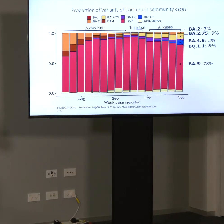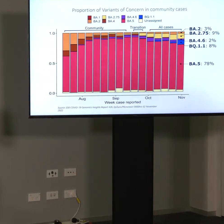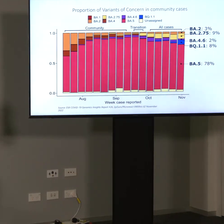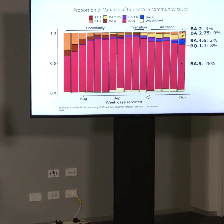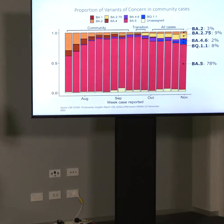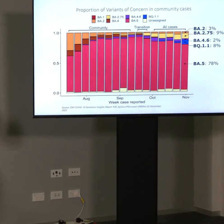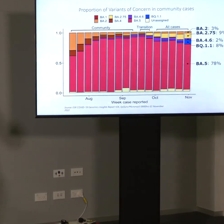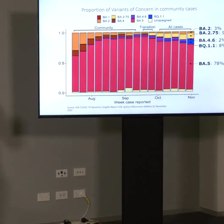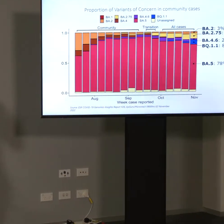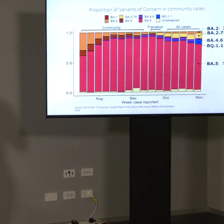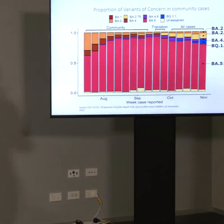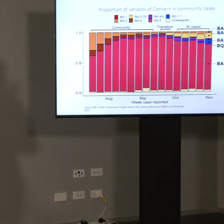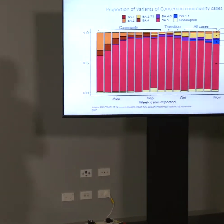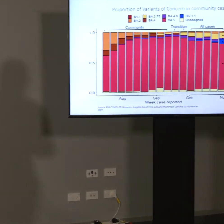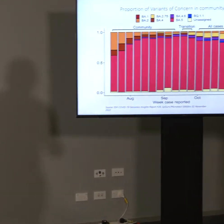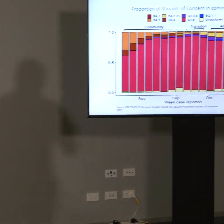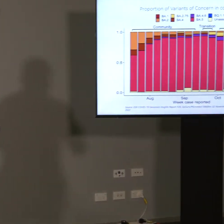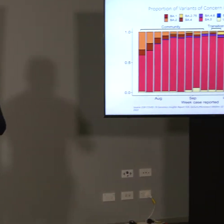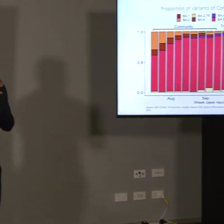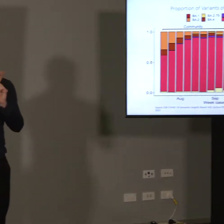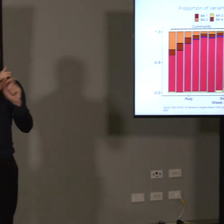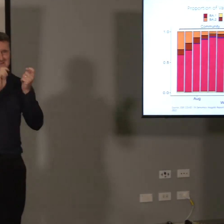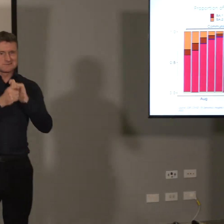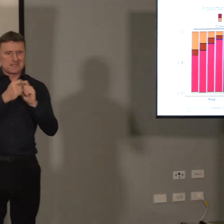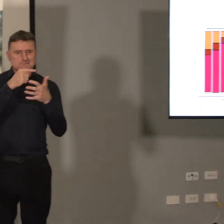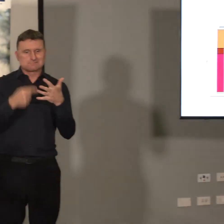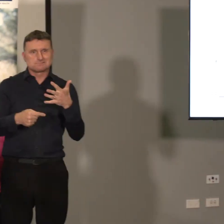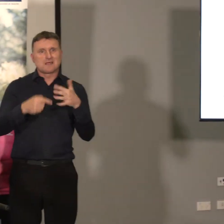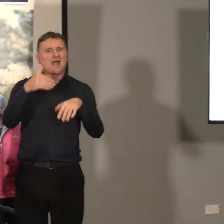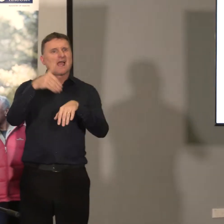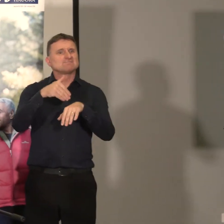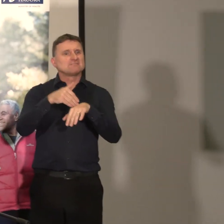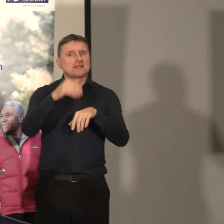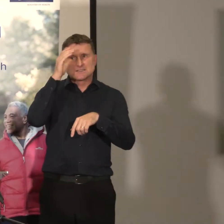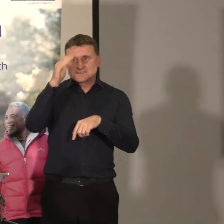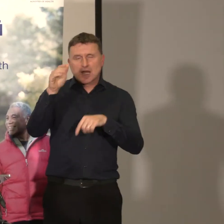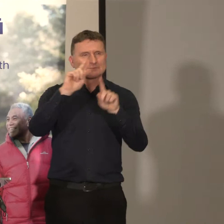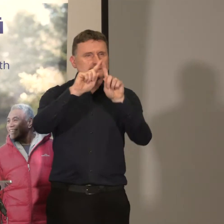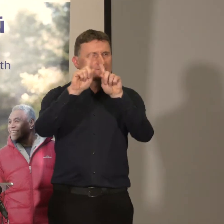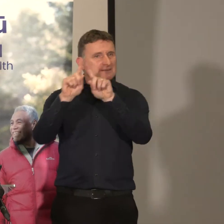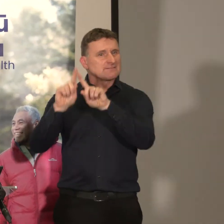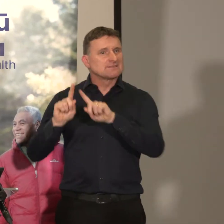these new variants has varied